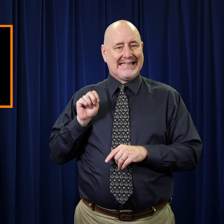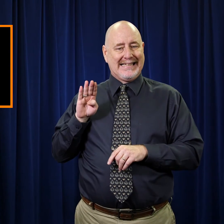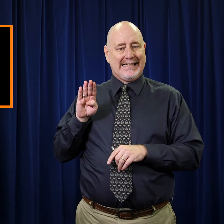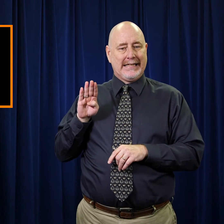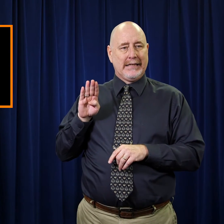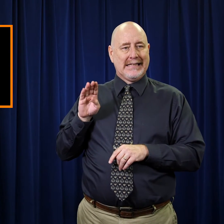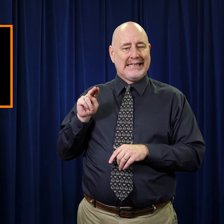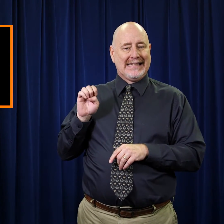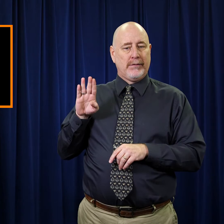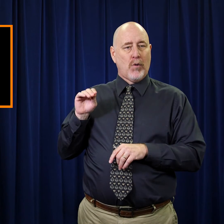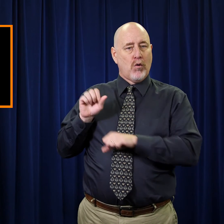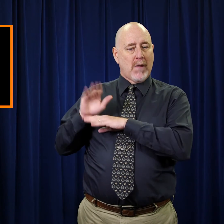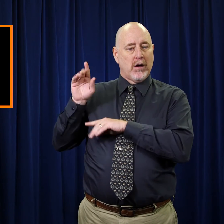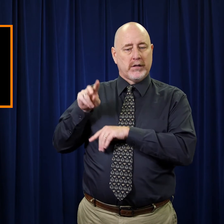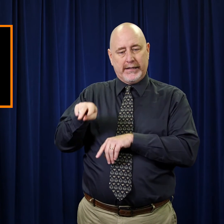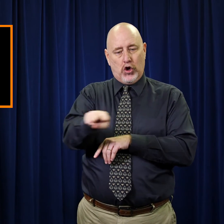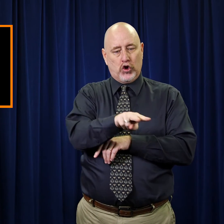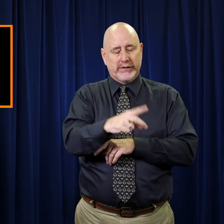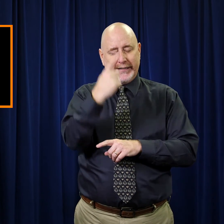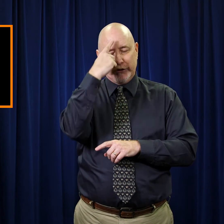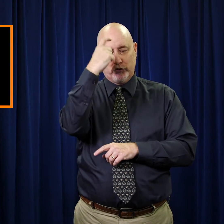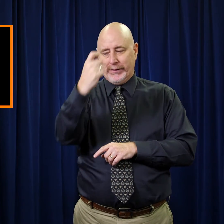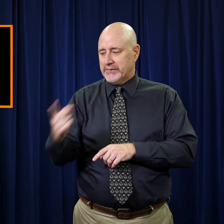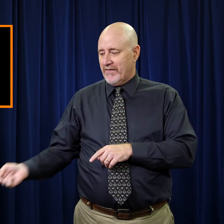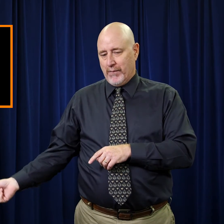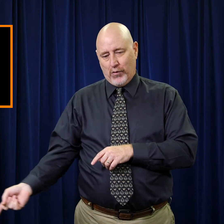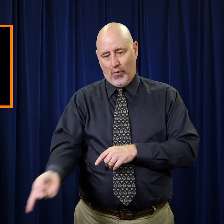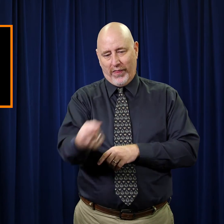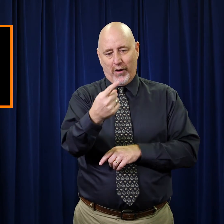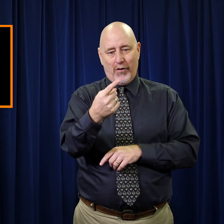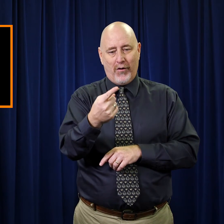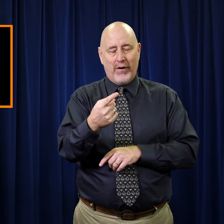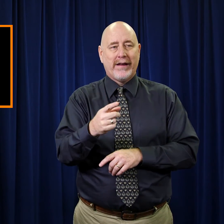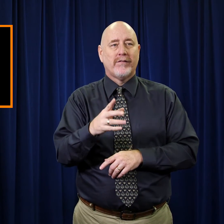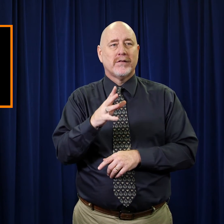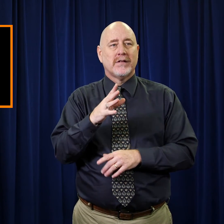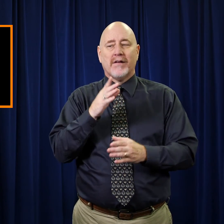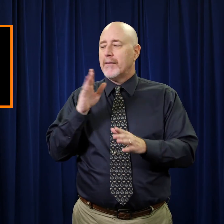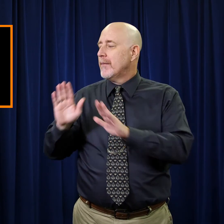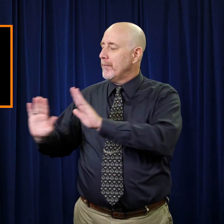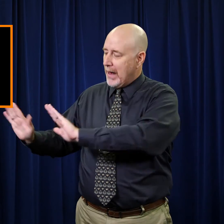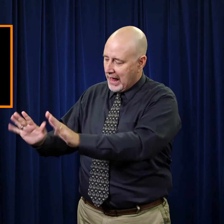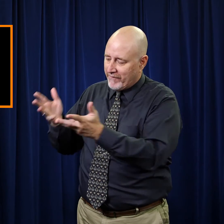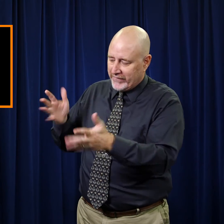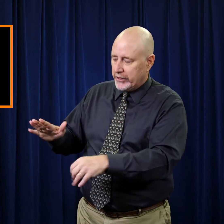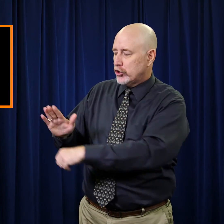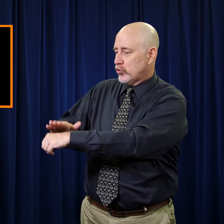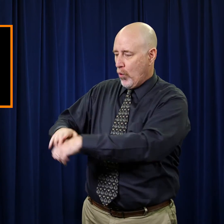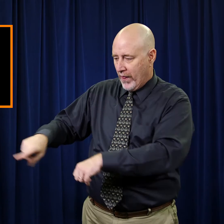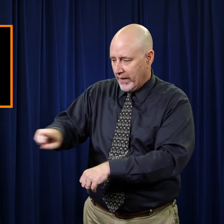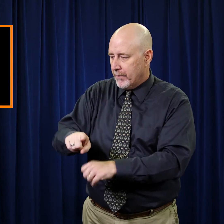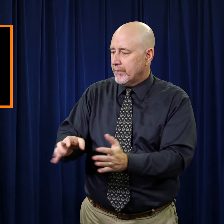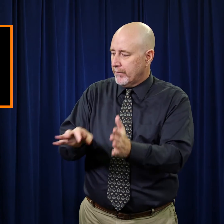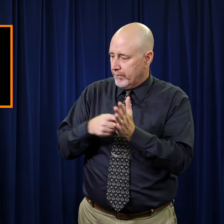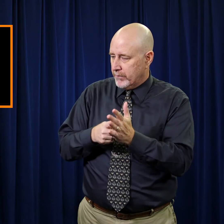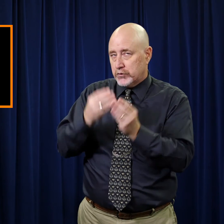from Mount Nebo. It's a beautiful sight. He dreams of the Israel going there. He's already said all those final goodbyes. He's warned the people about the